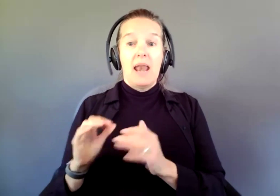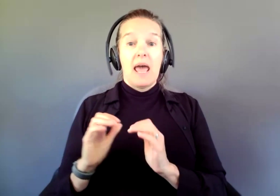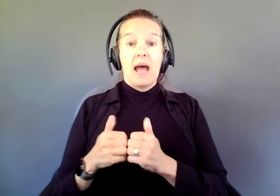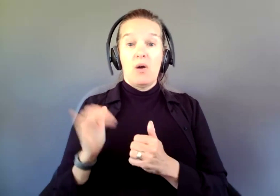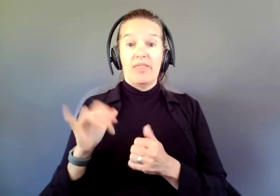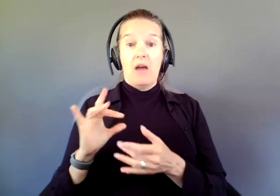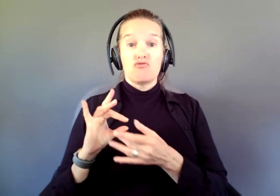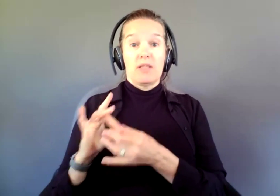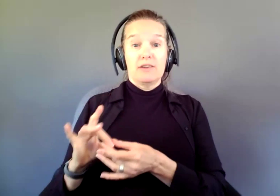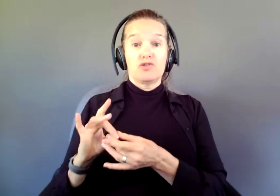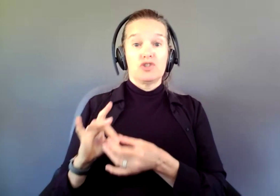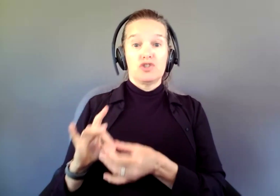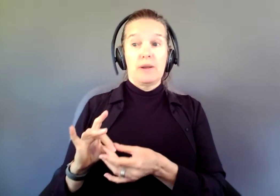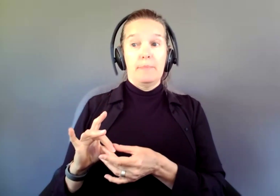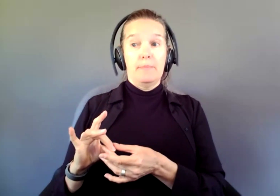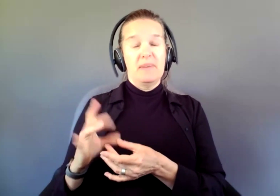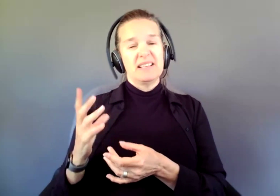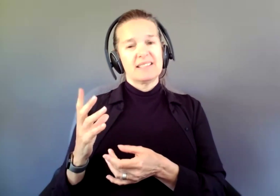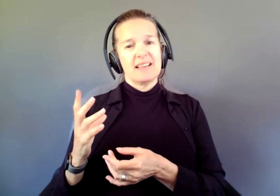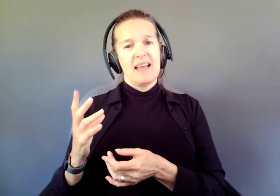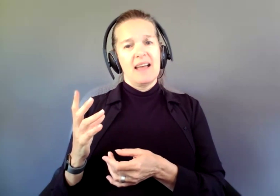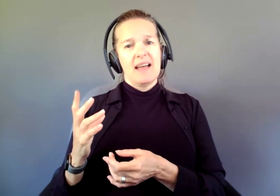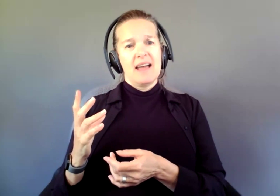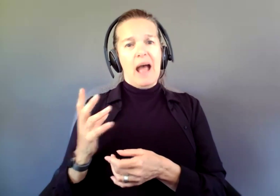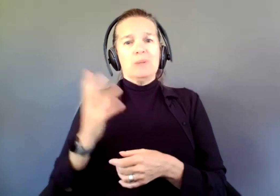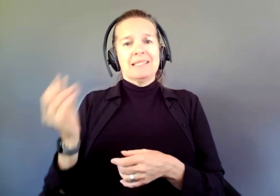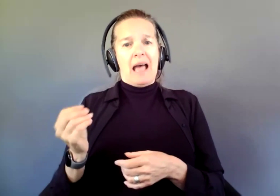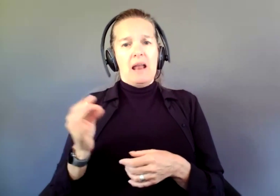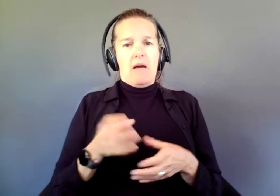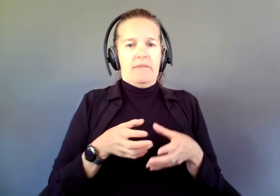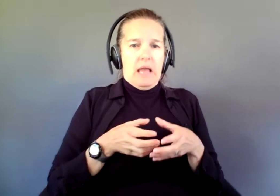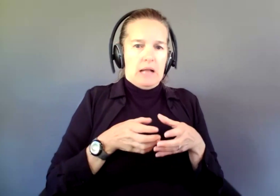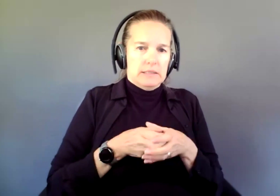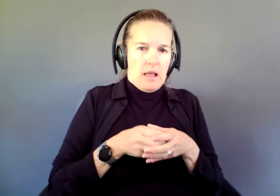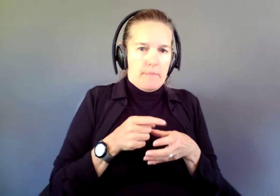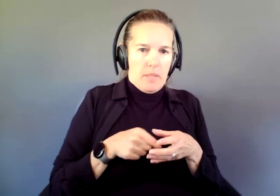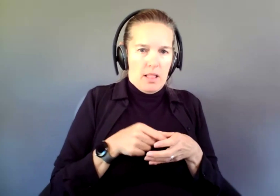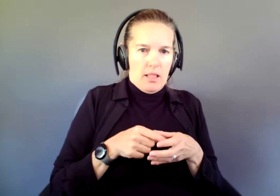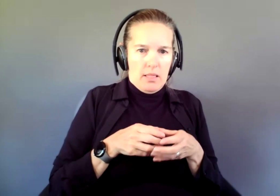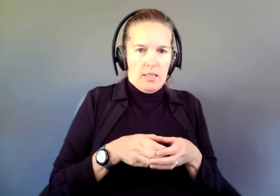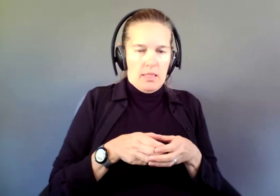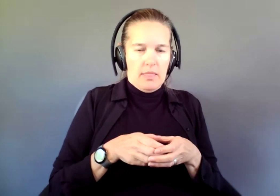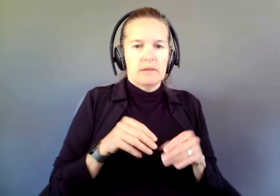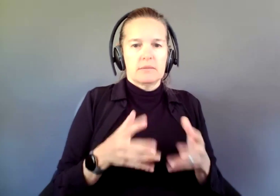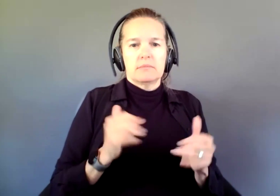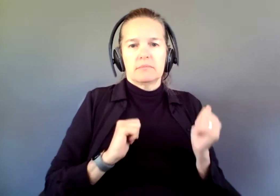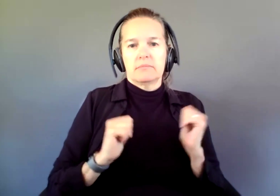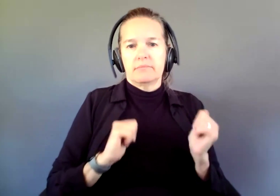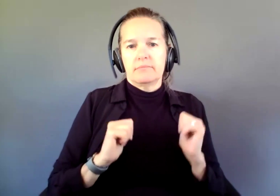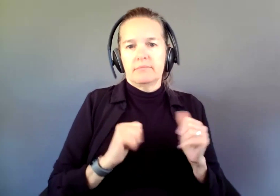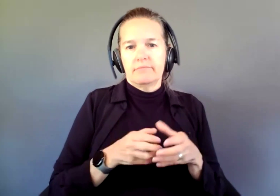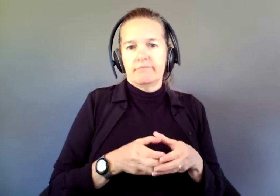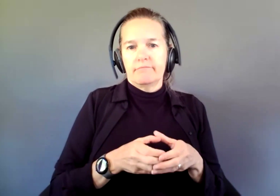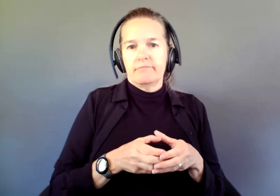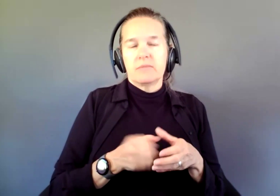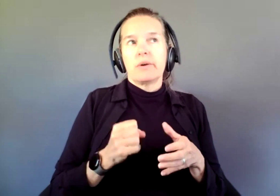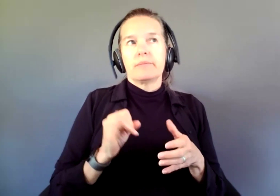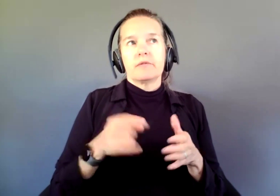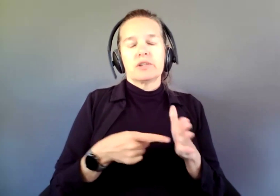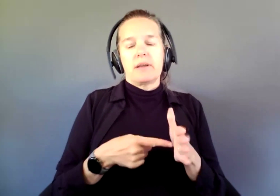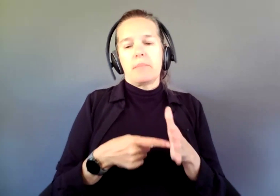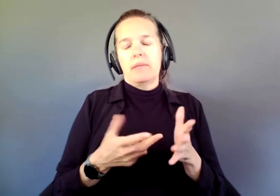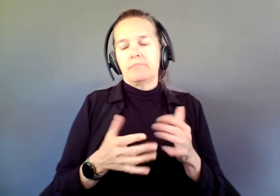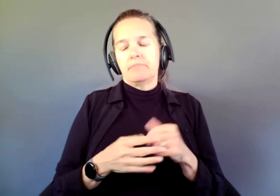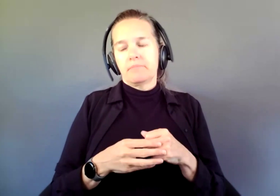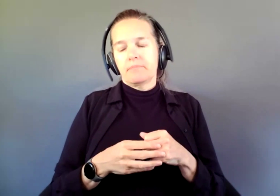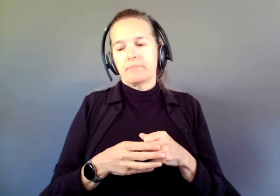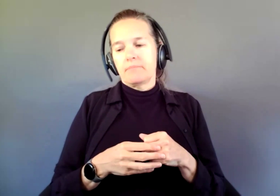of the strengths and resources of the ensemble that is being provided. So, if, for example, your